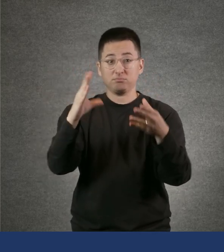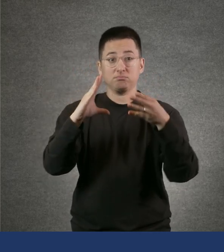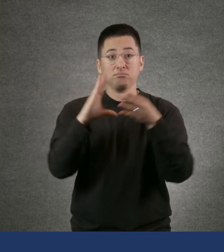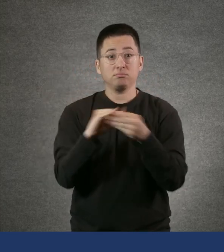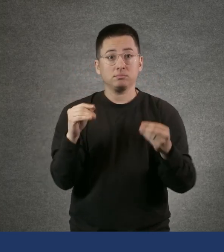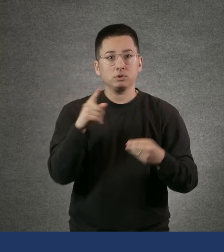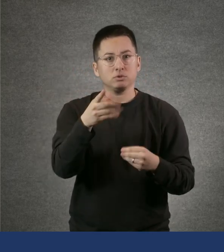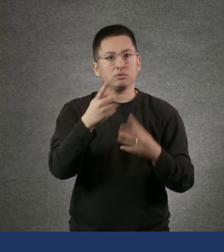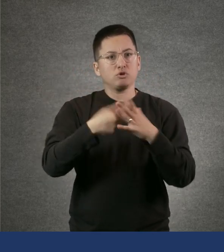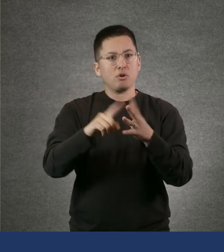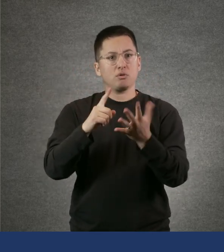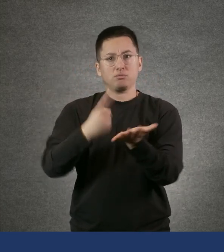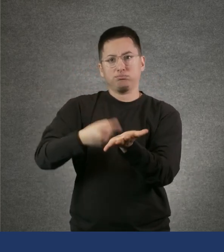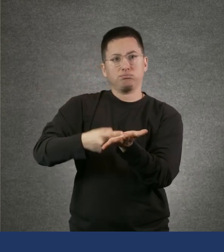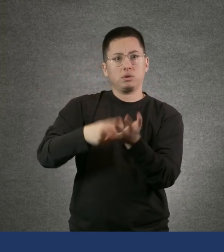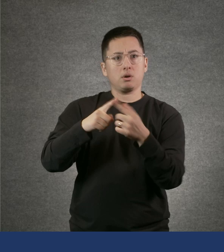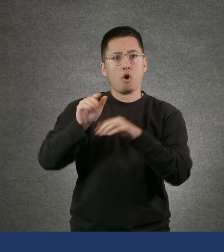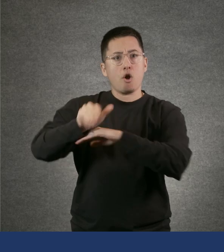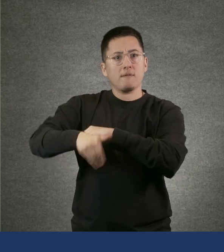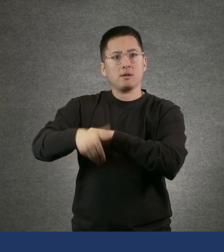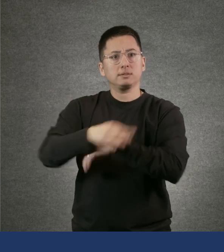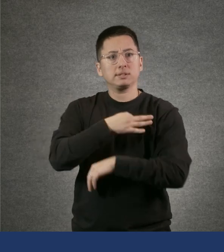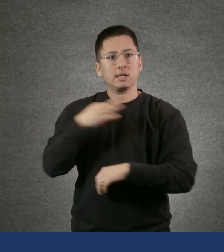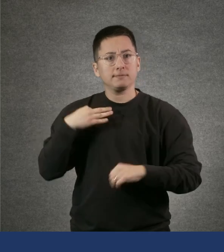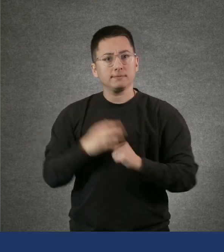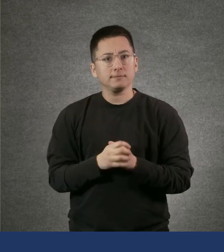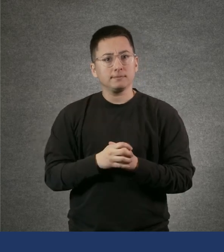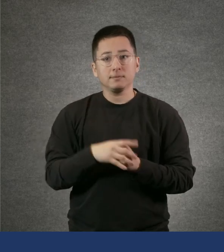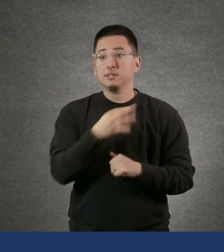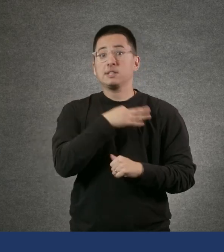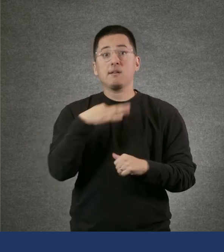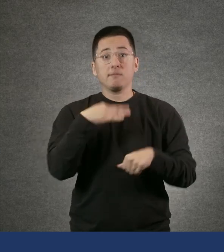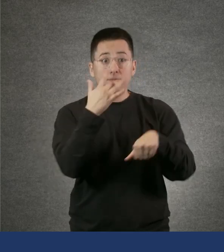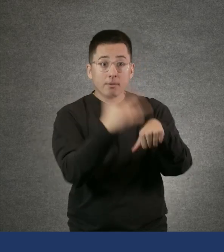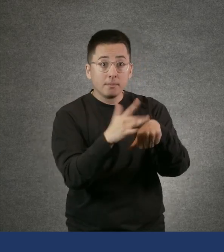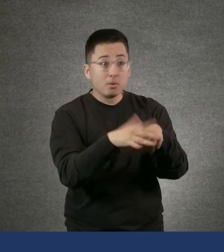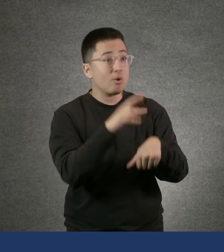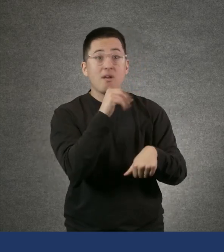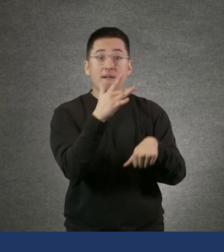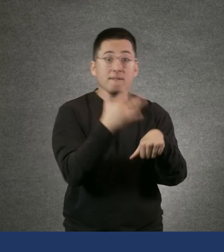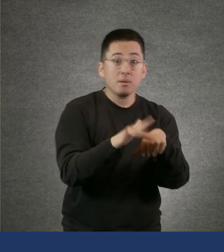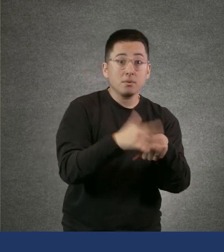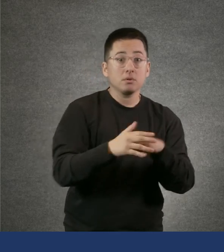and the staff being available or not being available, depending upon cost factors, depending